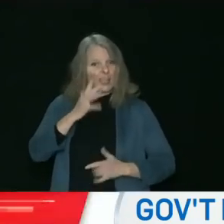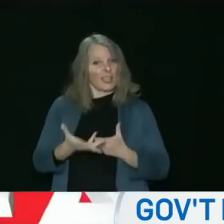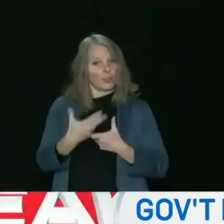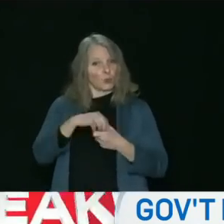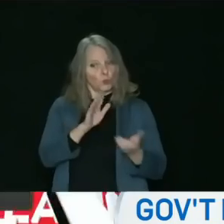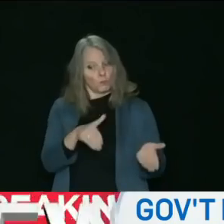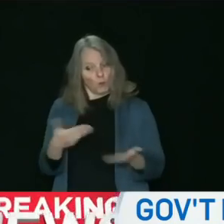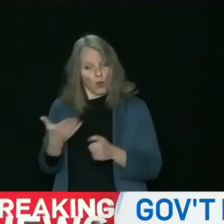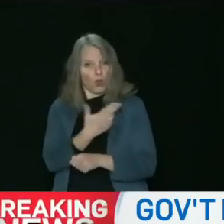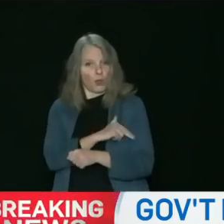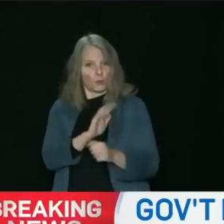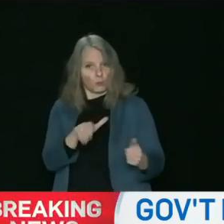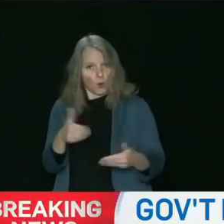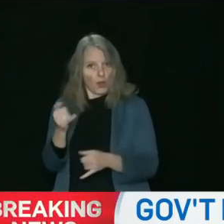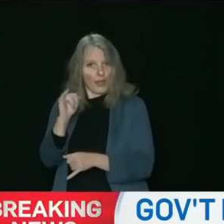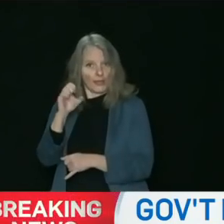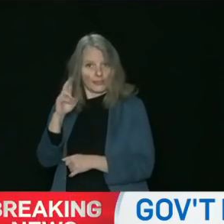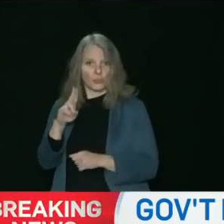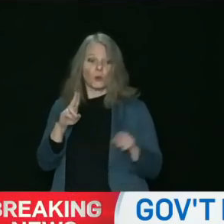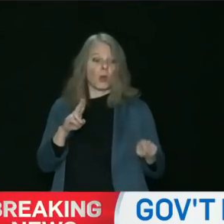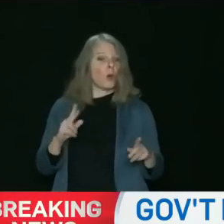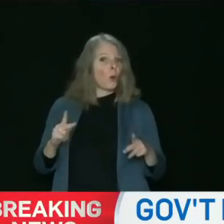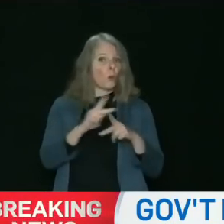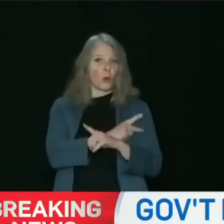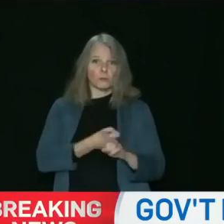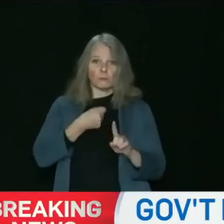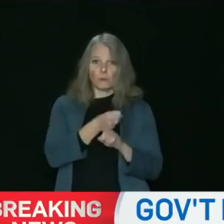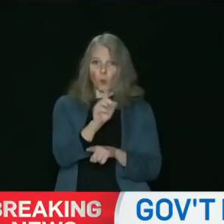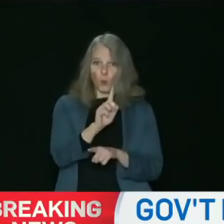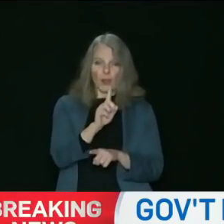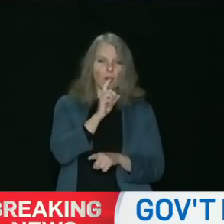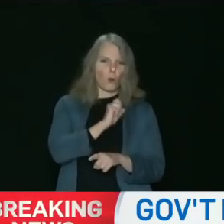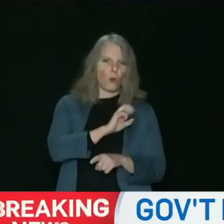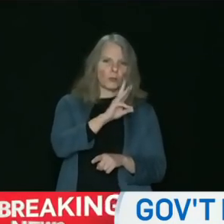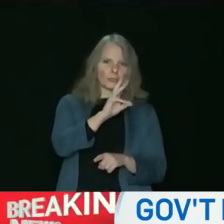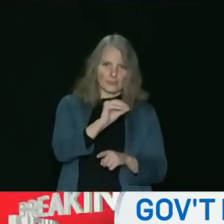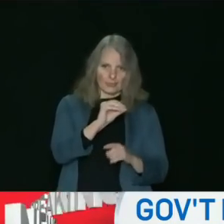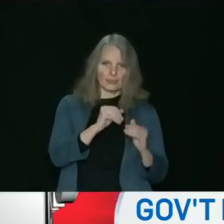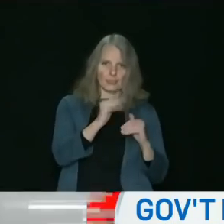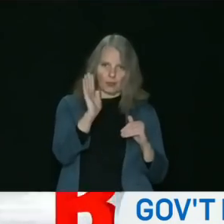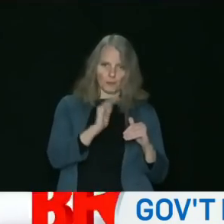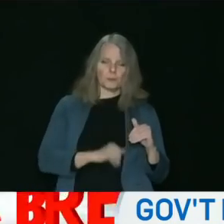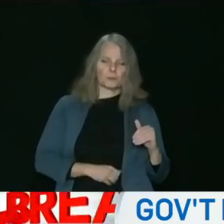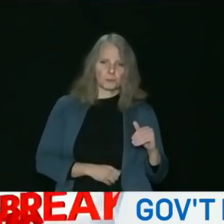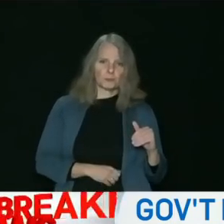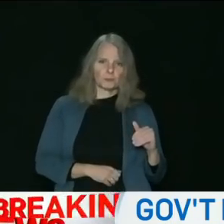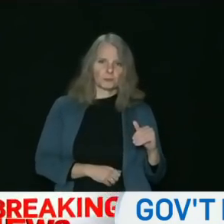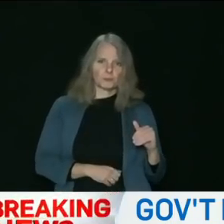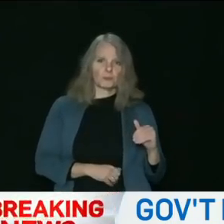OVER THE PAST MONTH, THE CASES